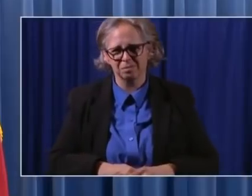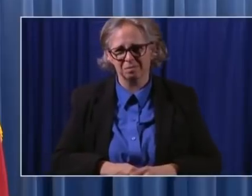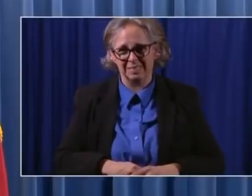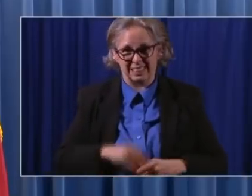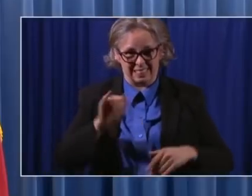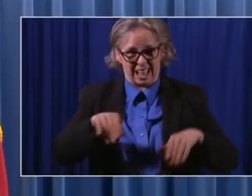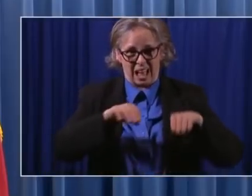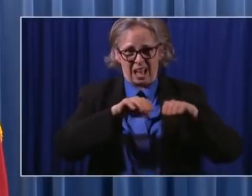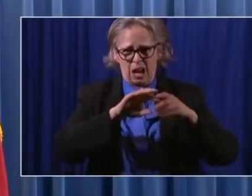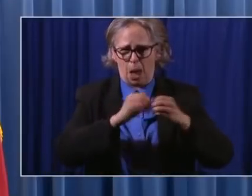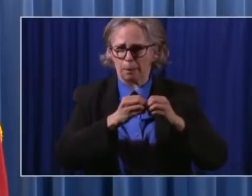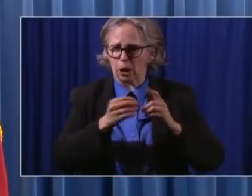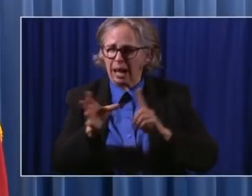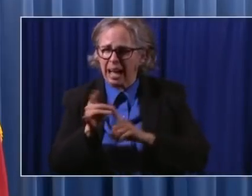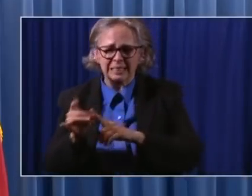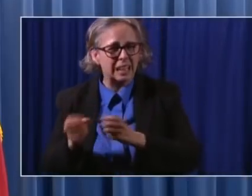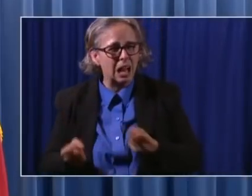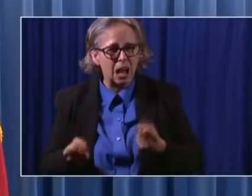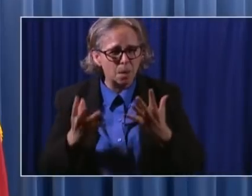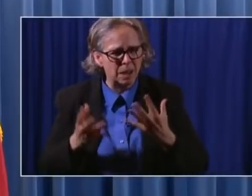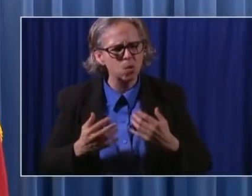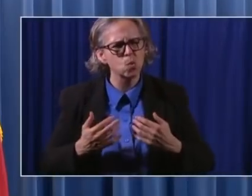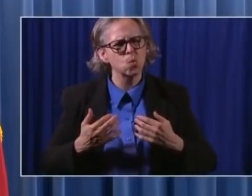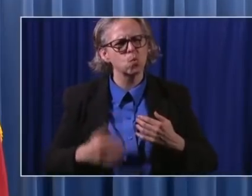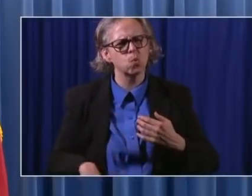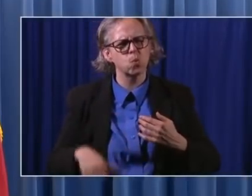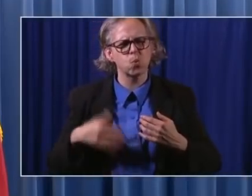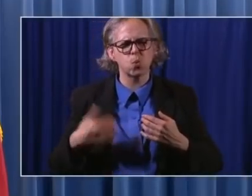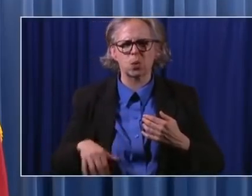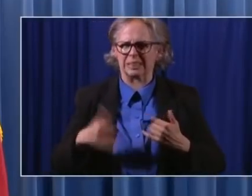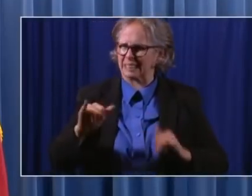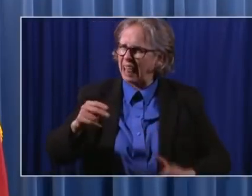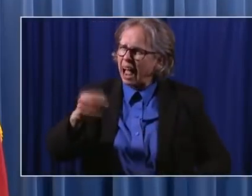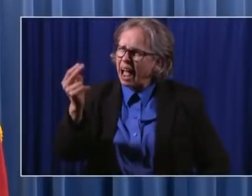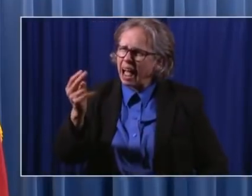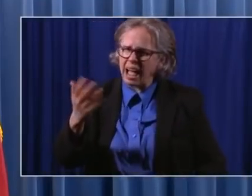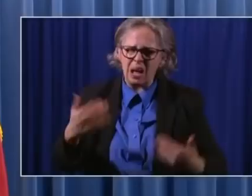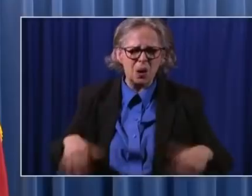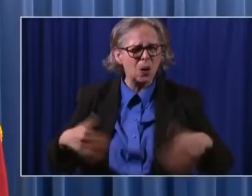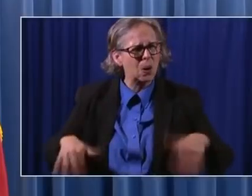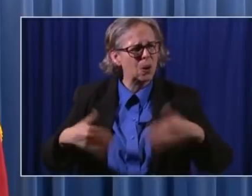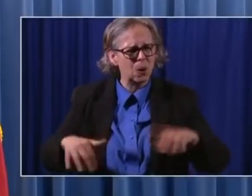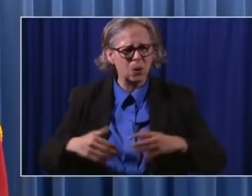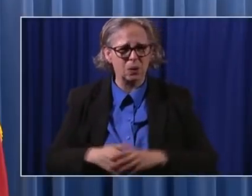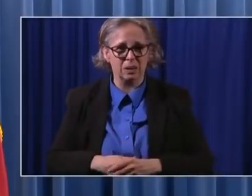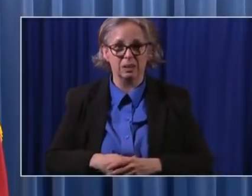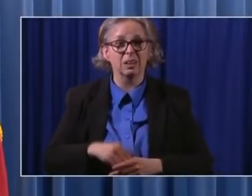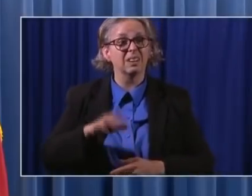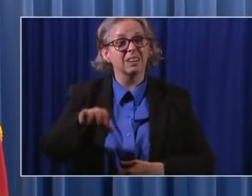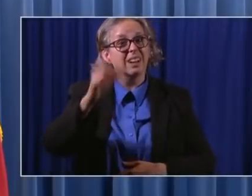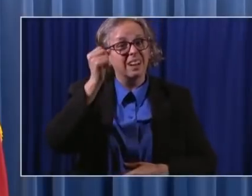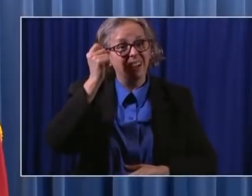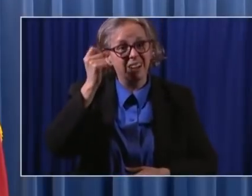CLOSE TO PLATEAUING. WHILE LEVELING OFF THE NUMBER OF CASES, THE NUMBER OF CASES